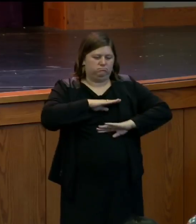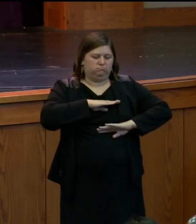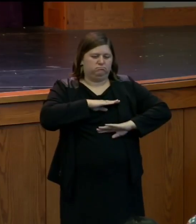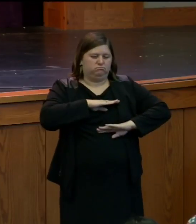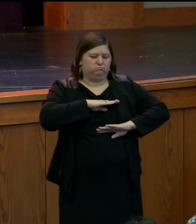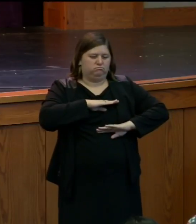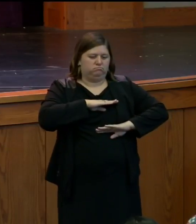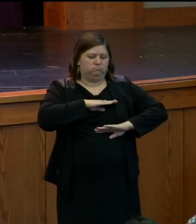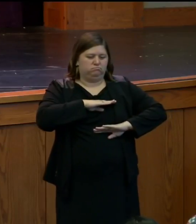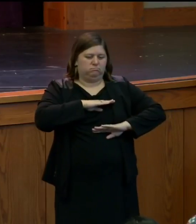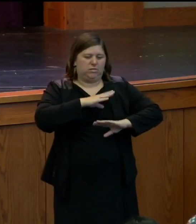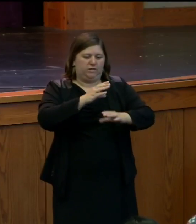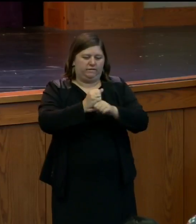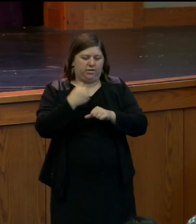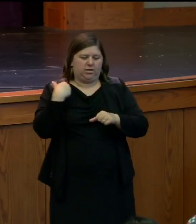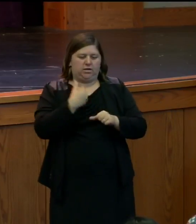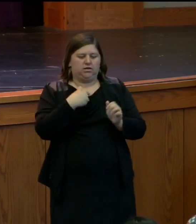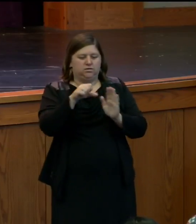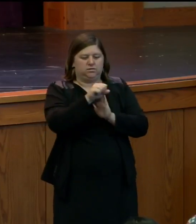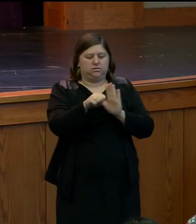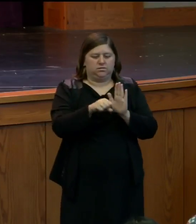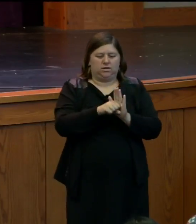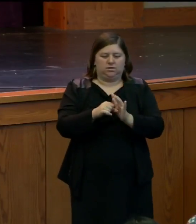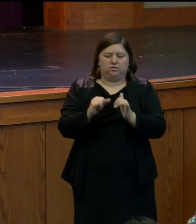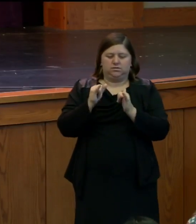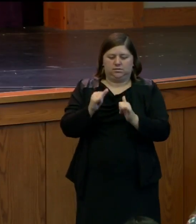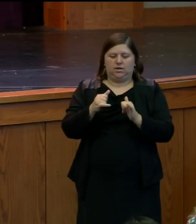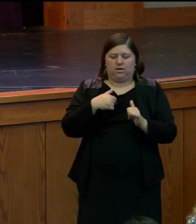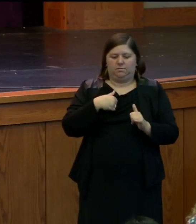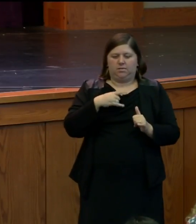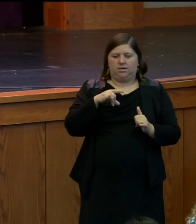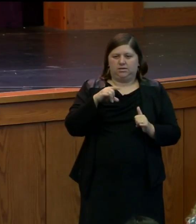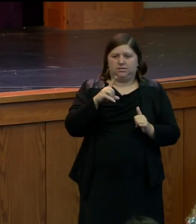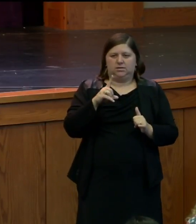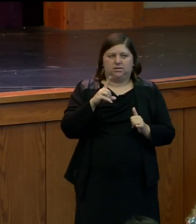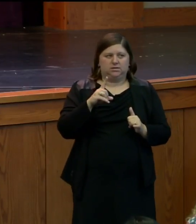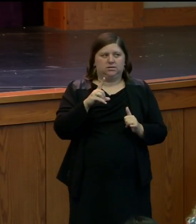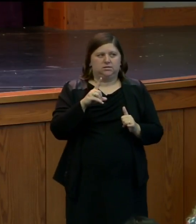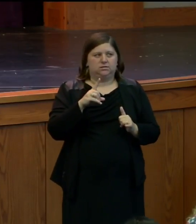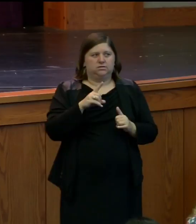STATEHOOD PERSONALLY THE WAY I DID IN THE STATE OF NEW HAMPSHIRE.